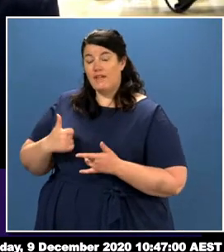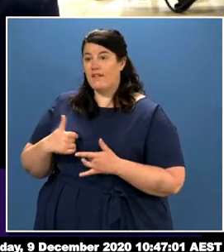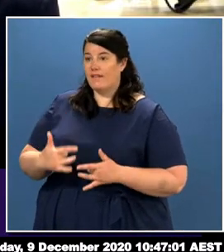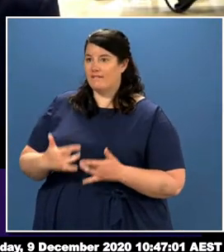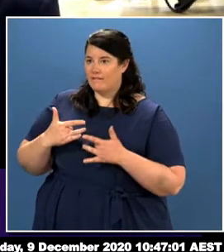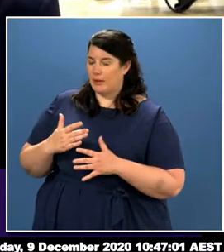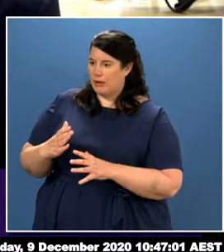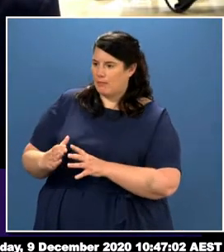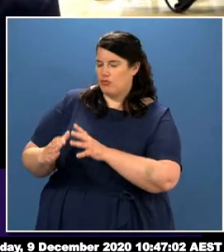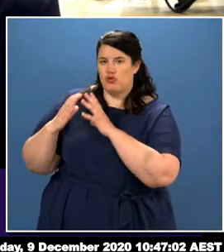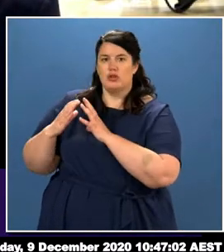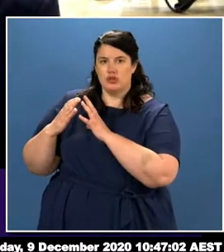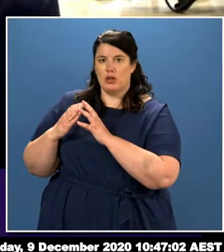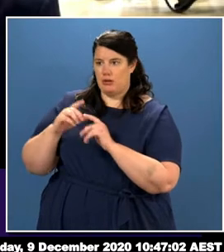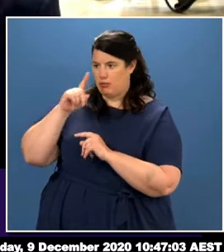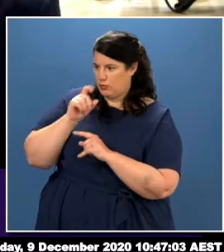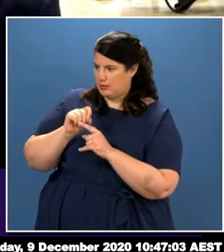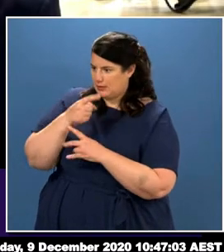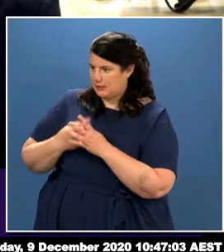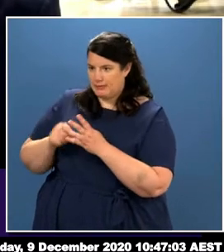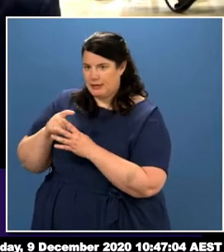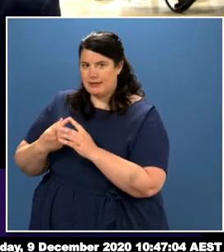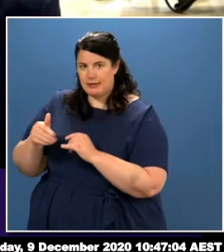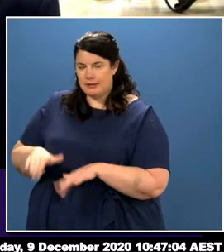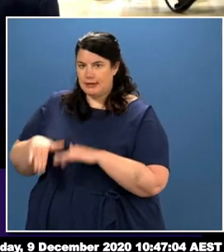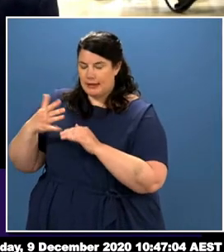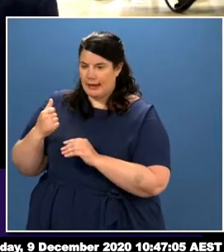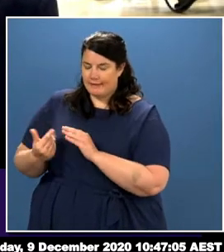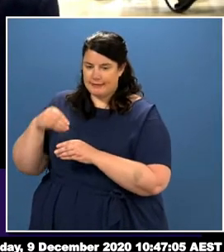pressure that people with disability often grow up with in that we are